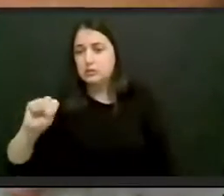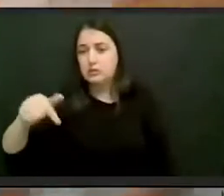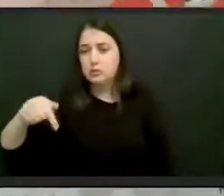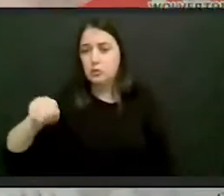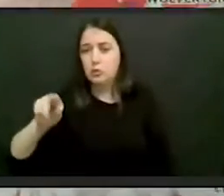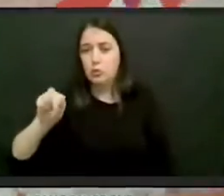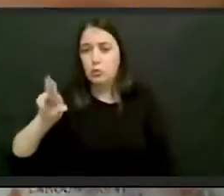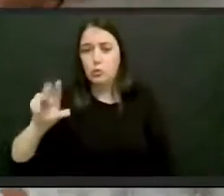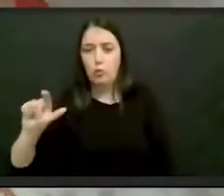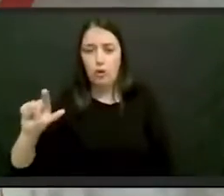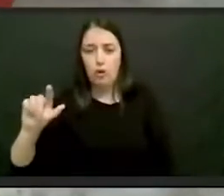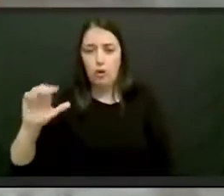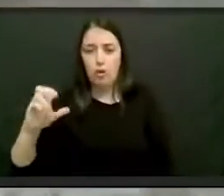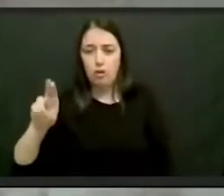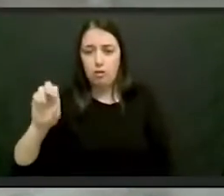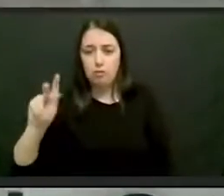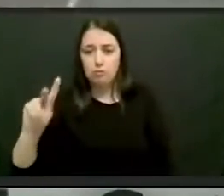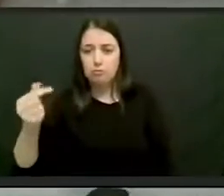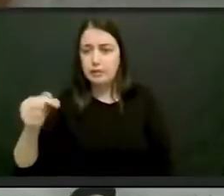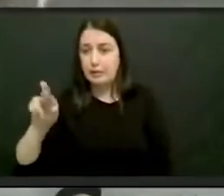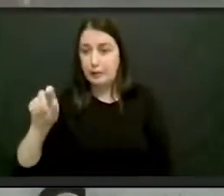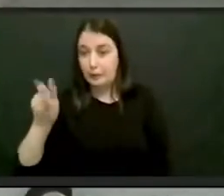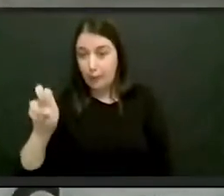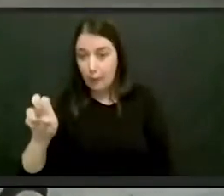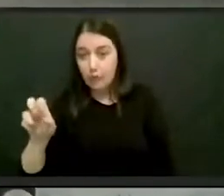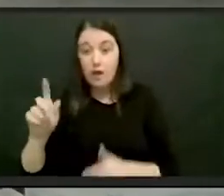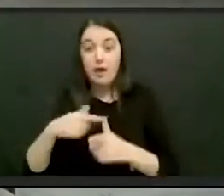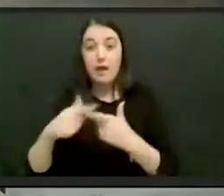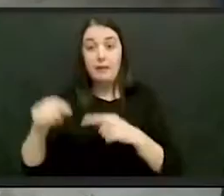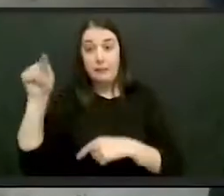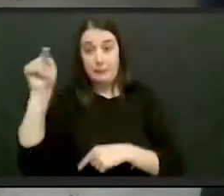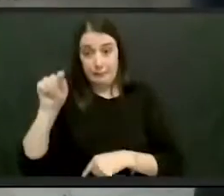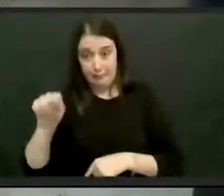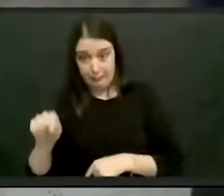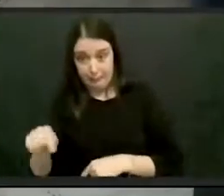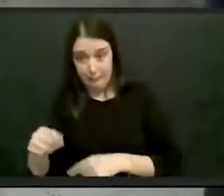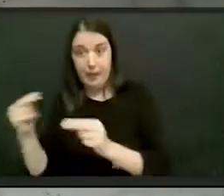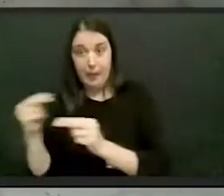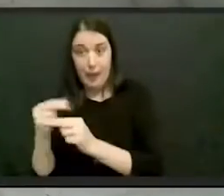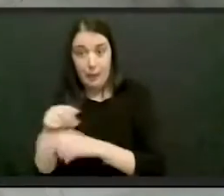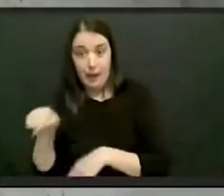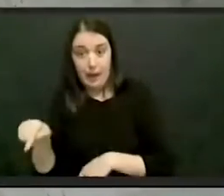Highway or the road system down here to drop point 30, you're gonna see a red bulbus where it came across the road system.